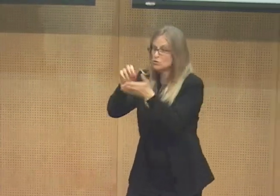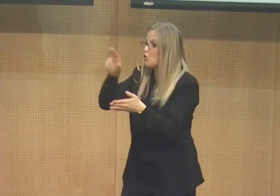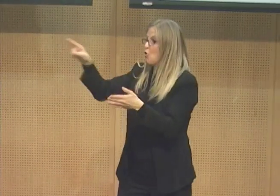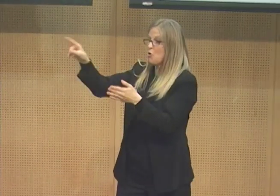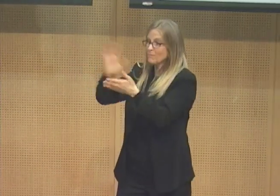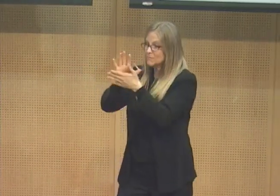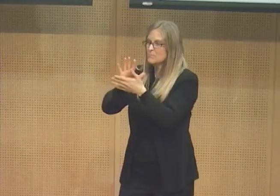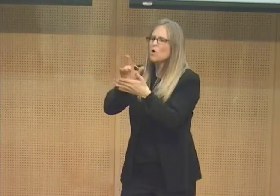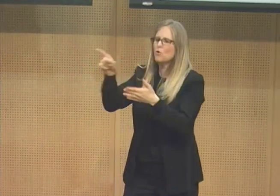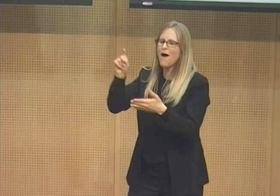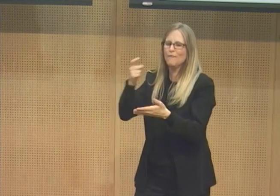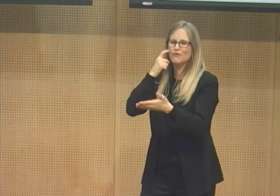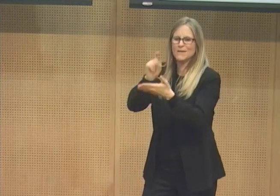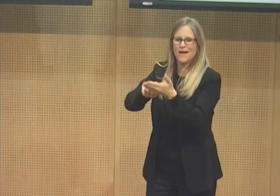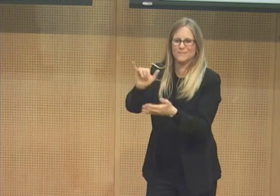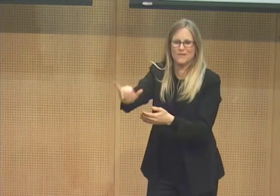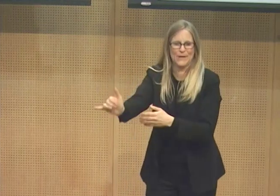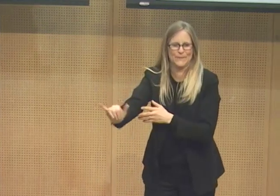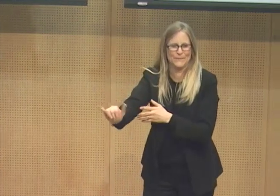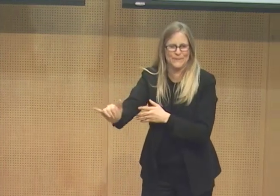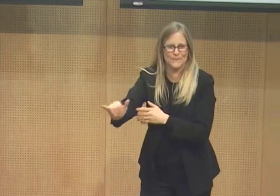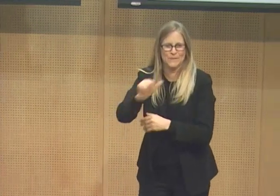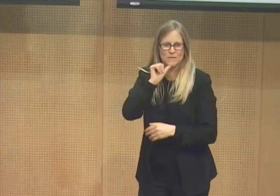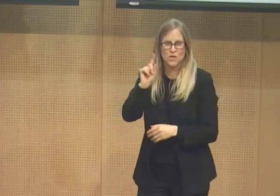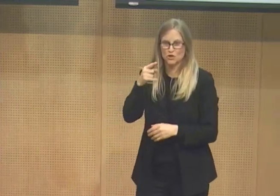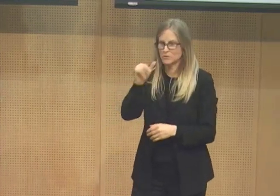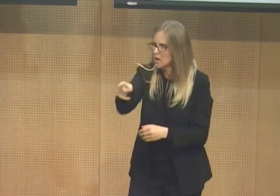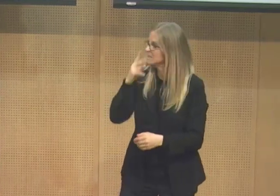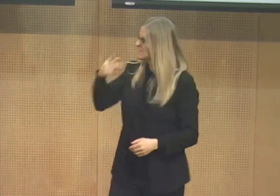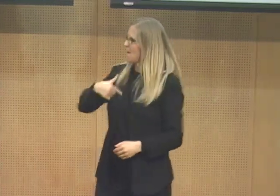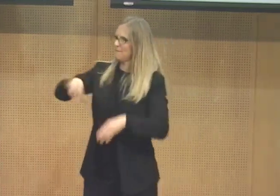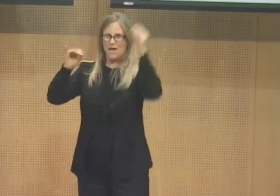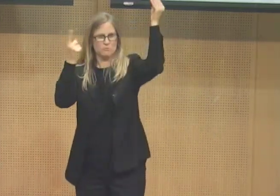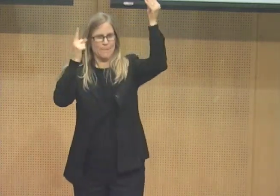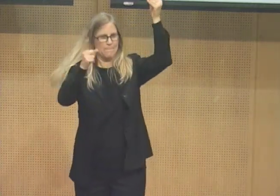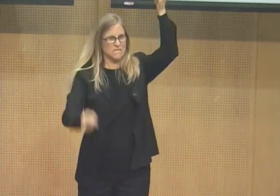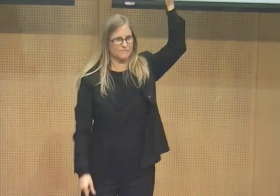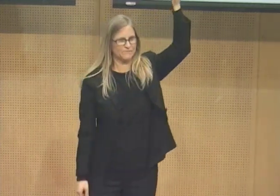how it panned out, so there is a recognition that it's just--